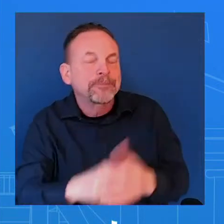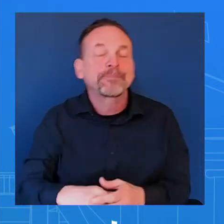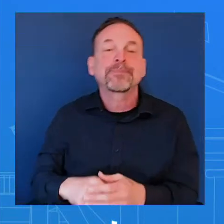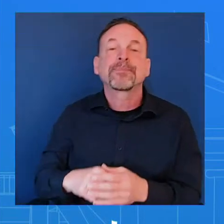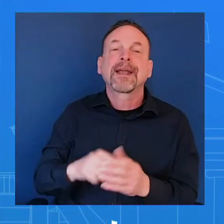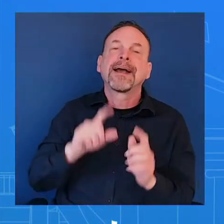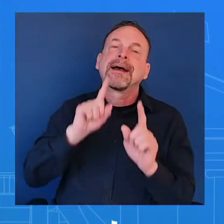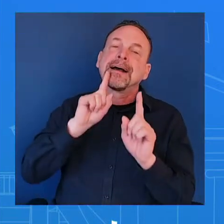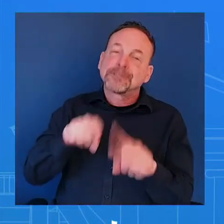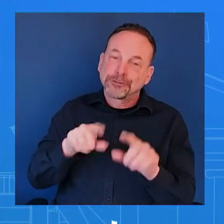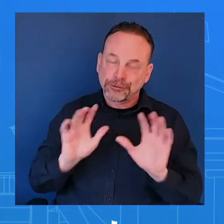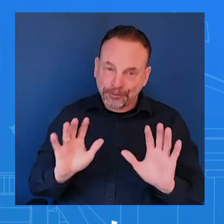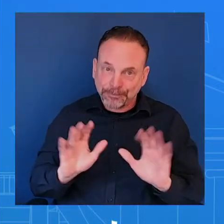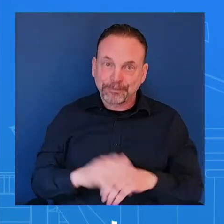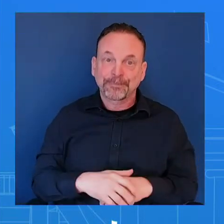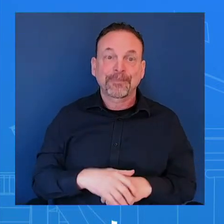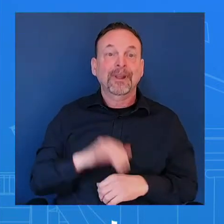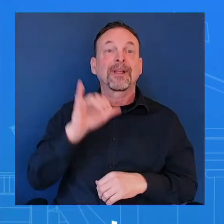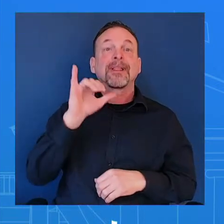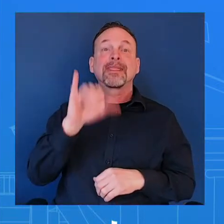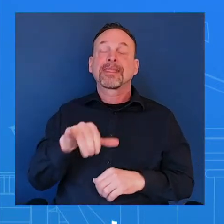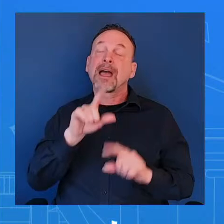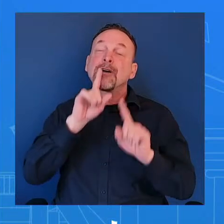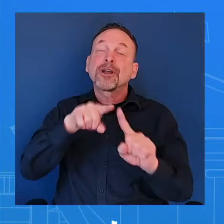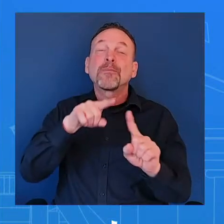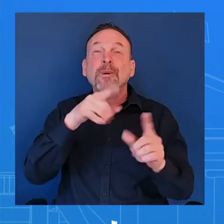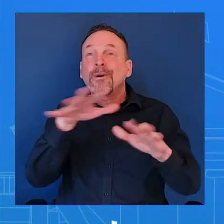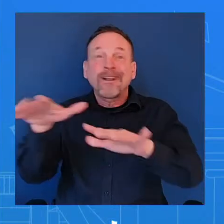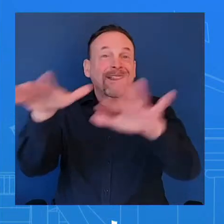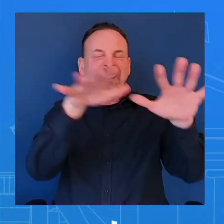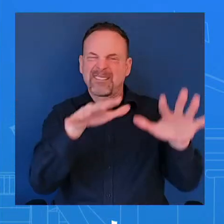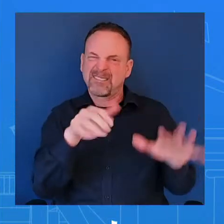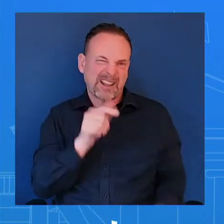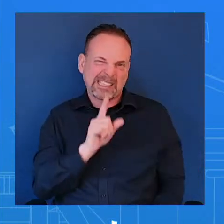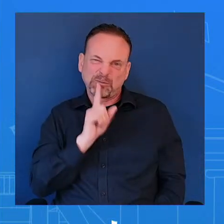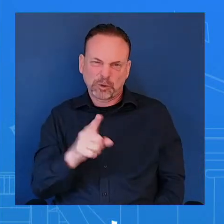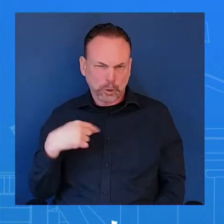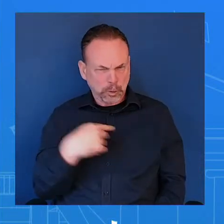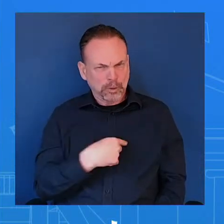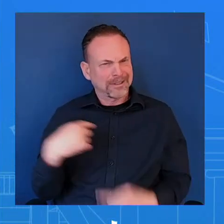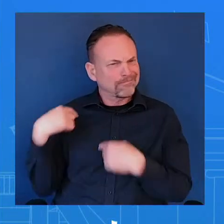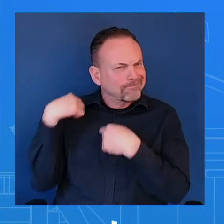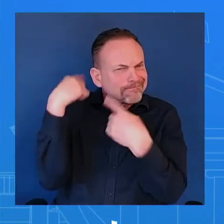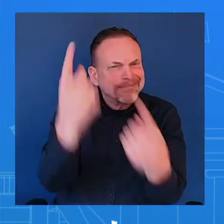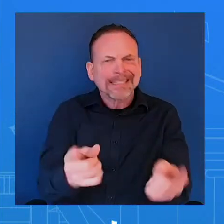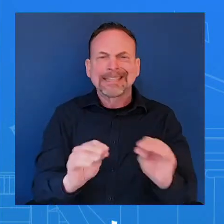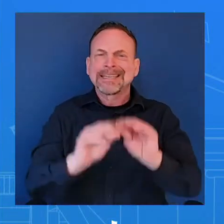We've been really clear about House Republicans should pass the bipartisan national security agreement that already pla- --